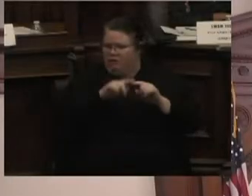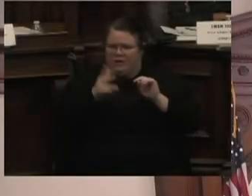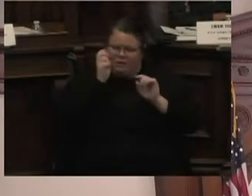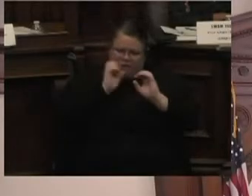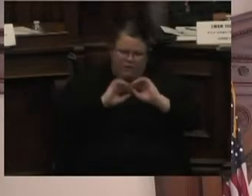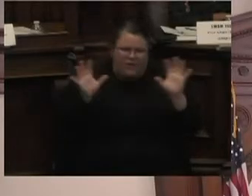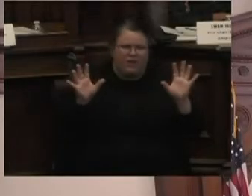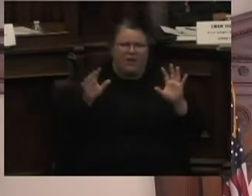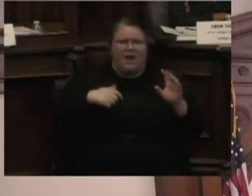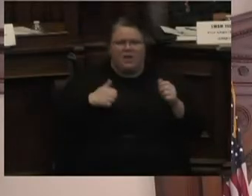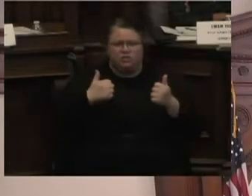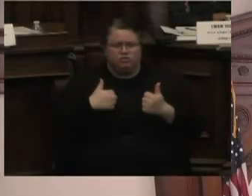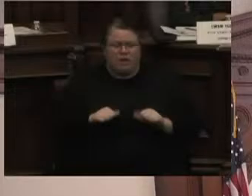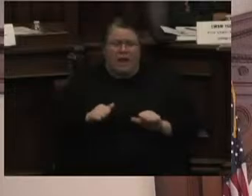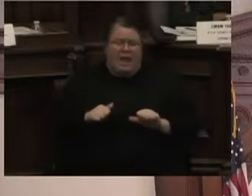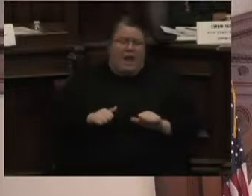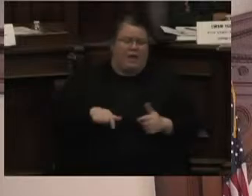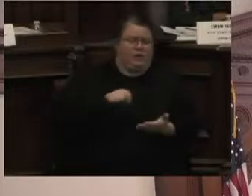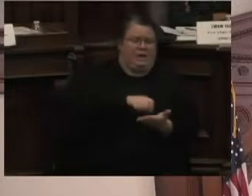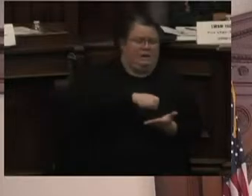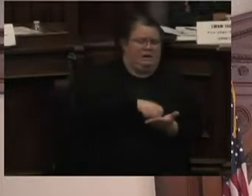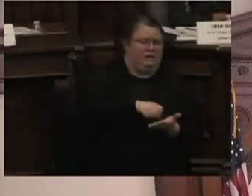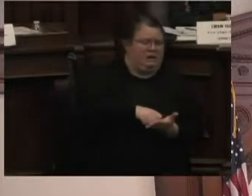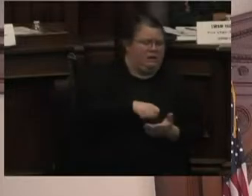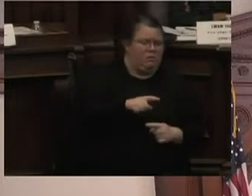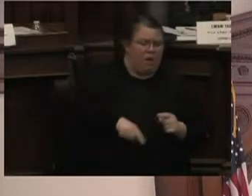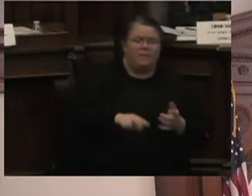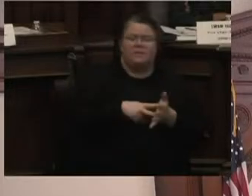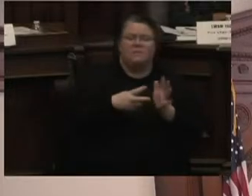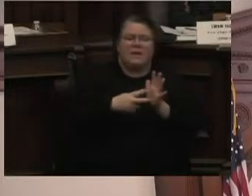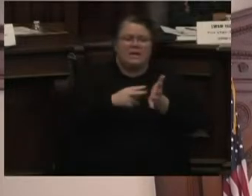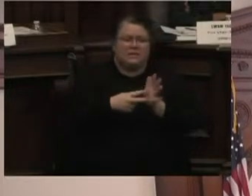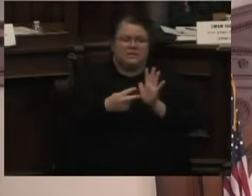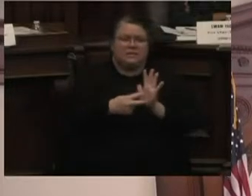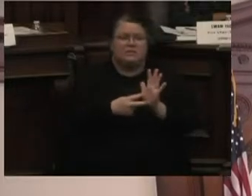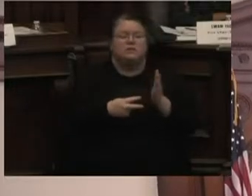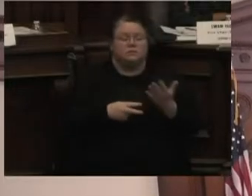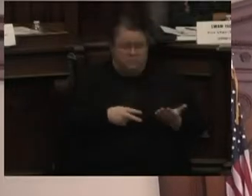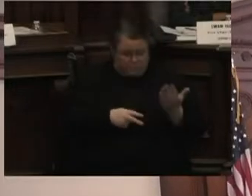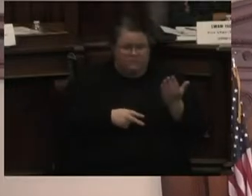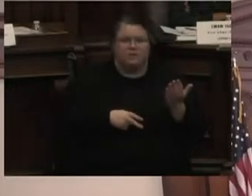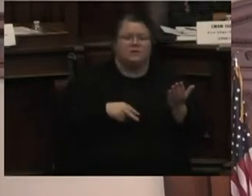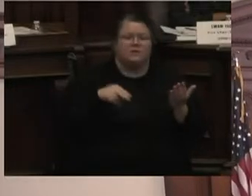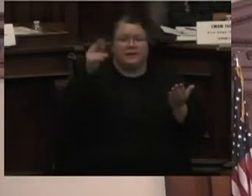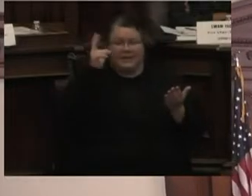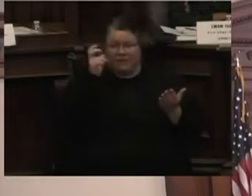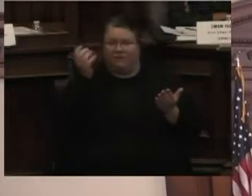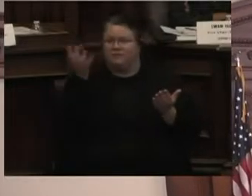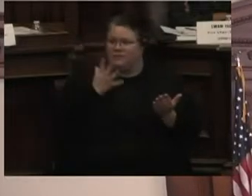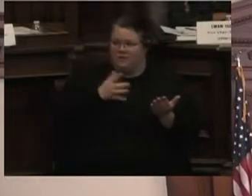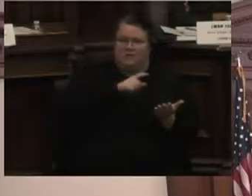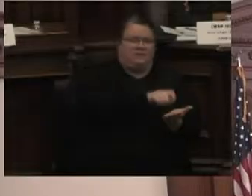little bit because I couldn't hear every question that night. I briefly heard, but I captured